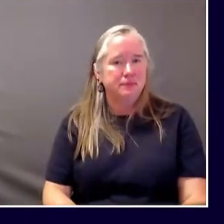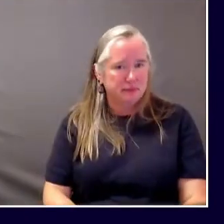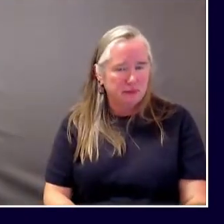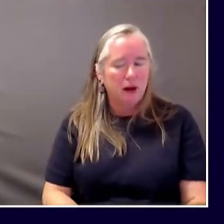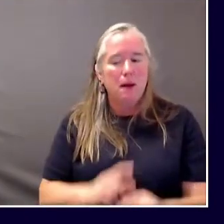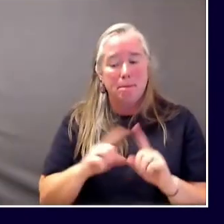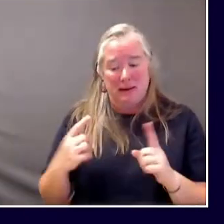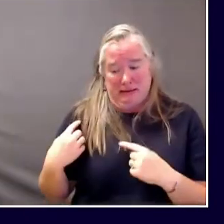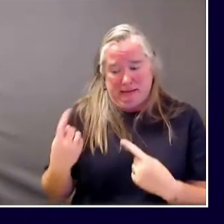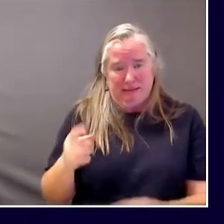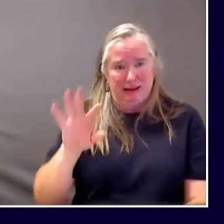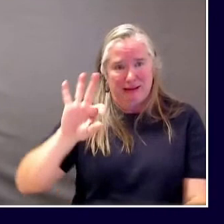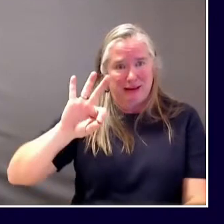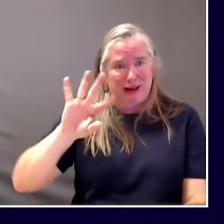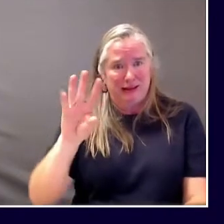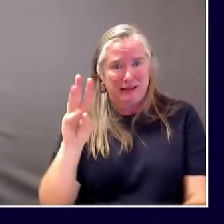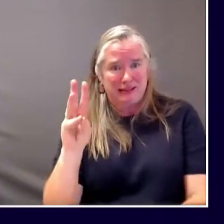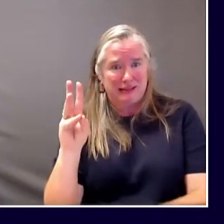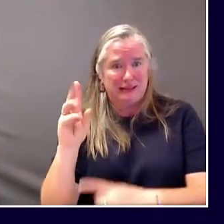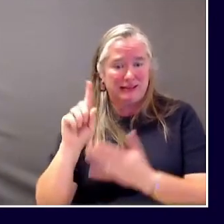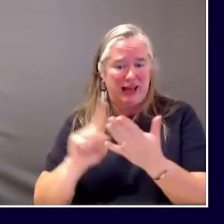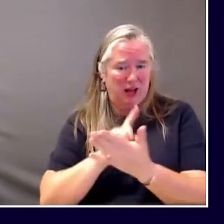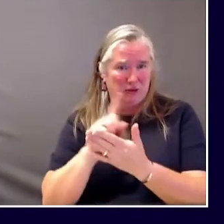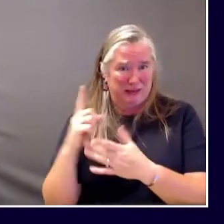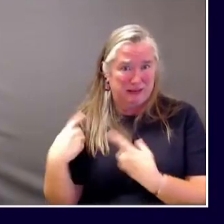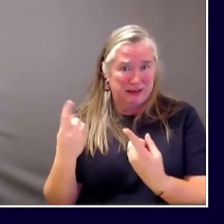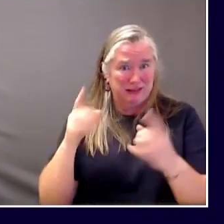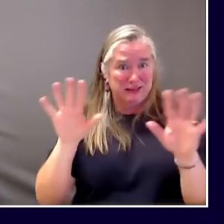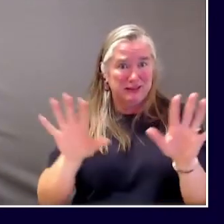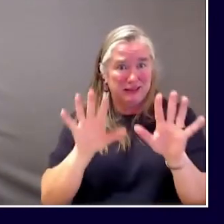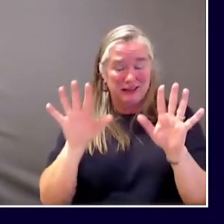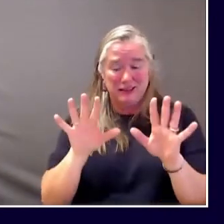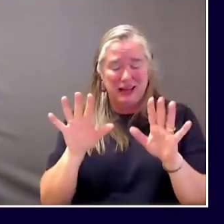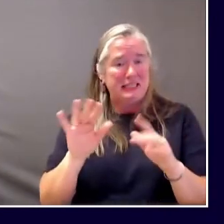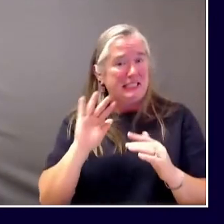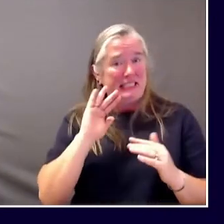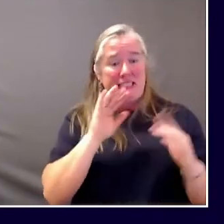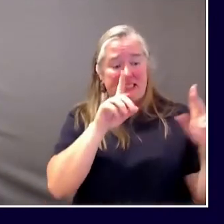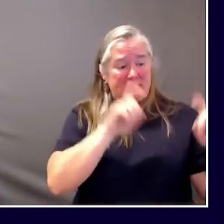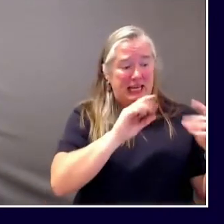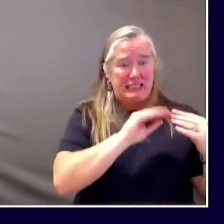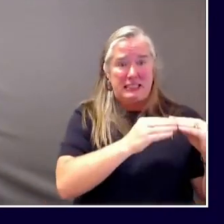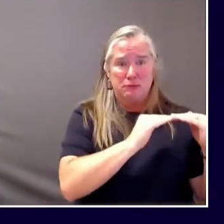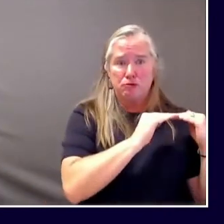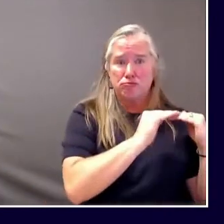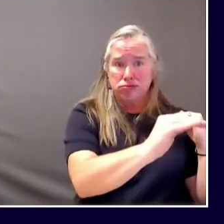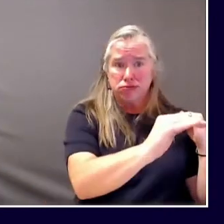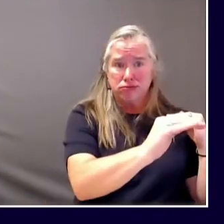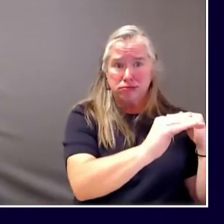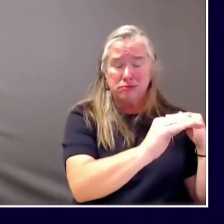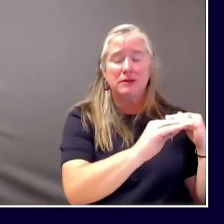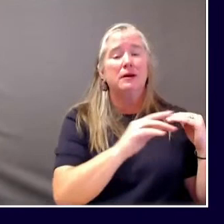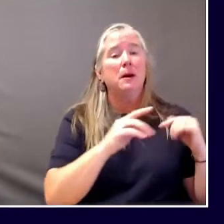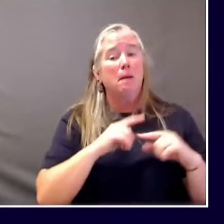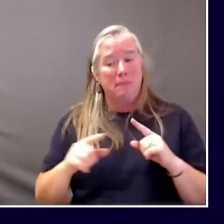is not so much more cases because of more testing but more